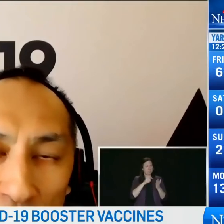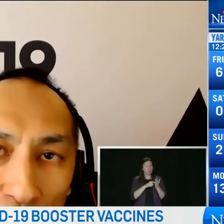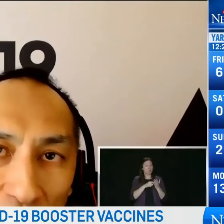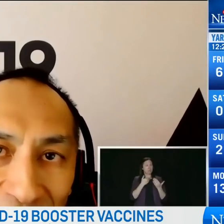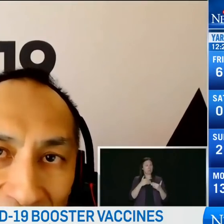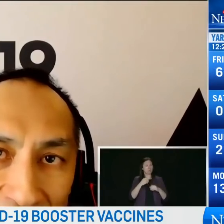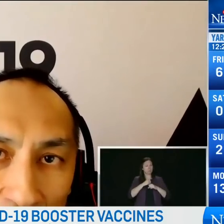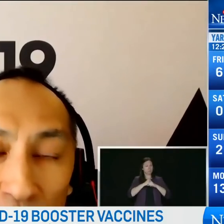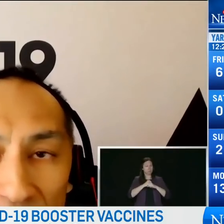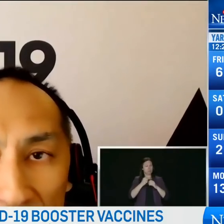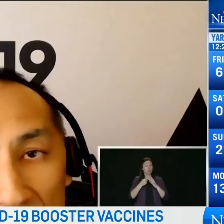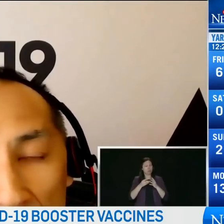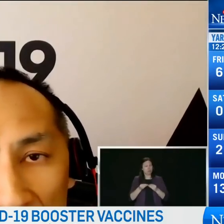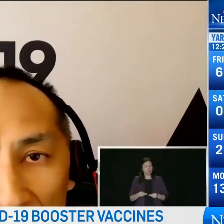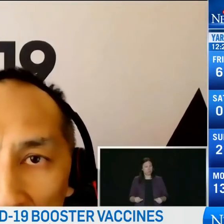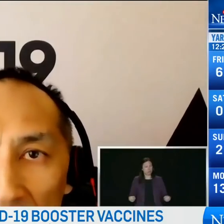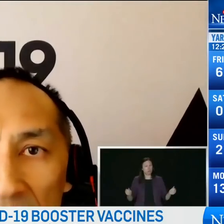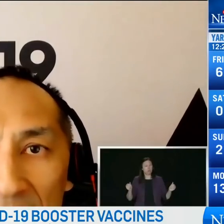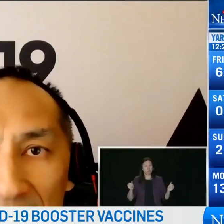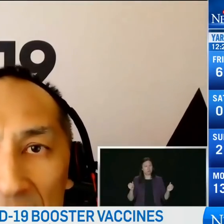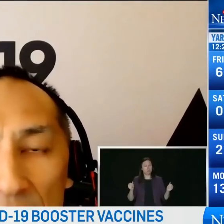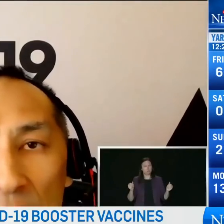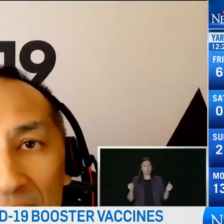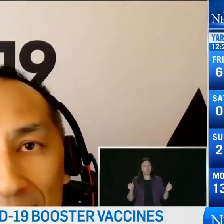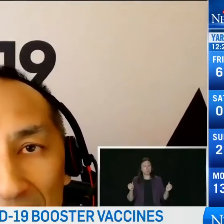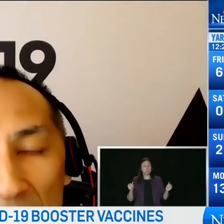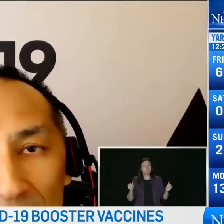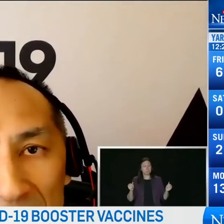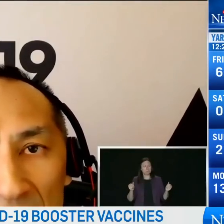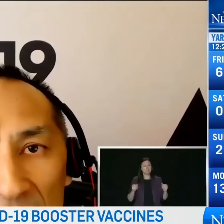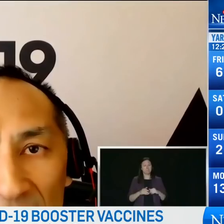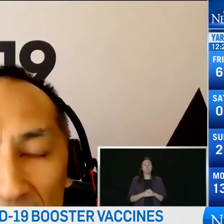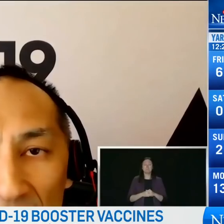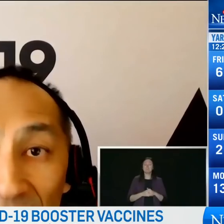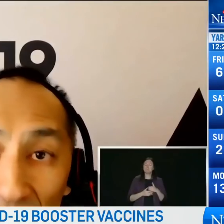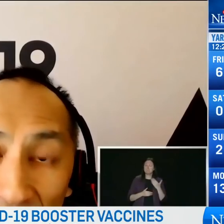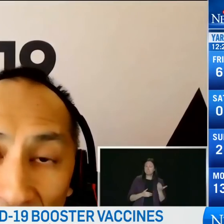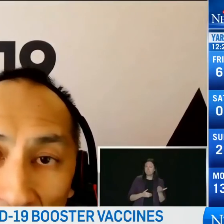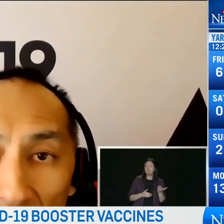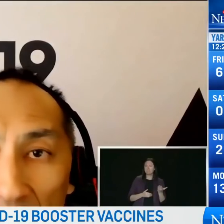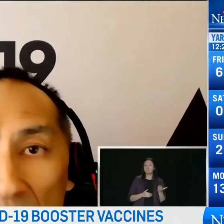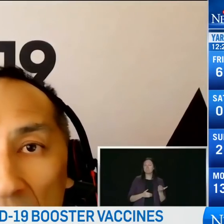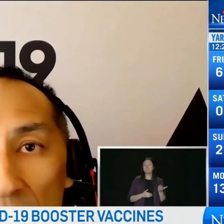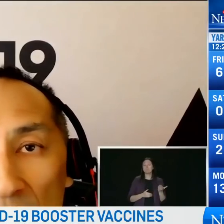THE BEGINNING OF 2020 AS OPPOSED